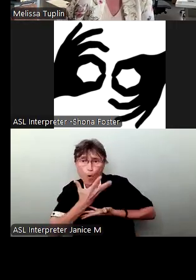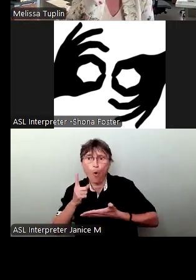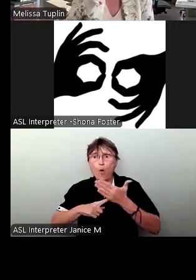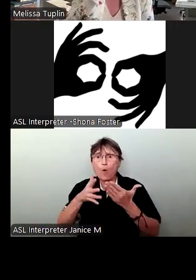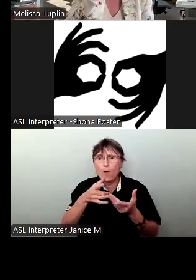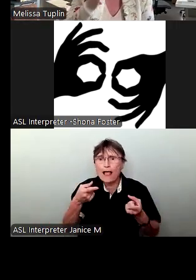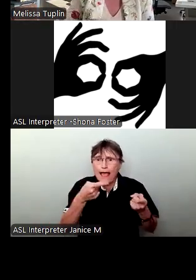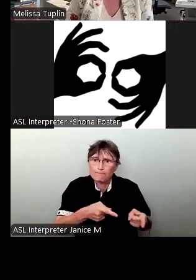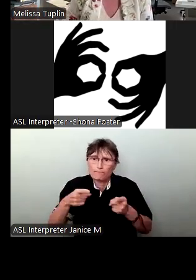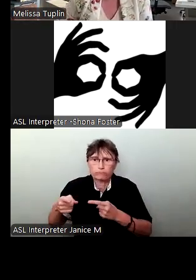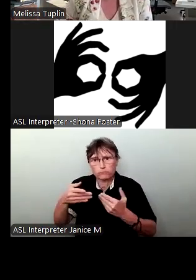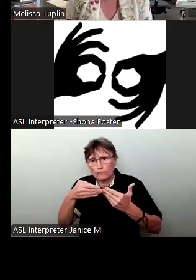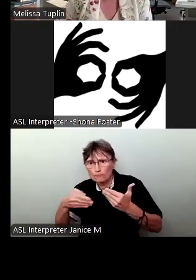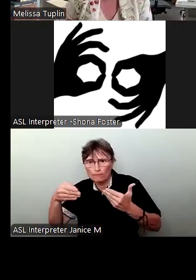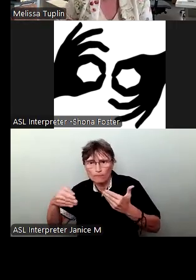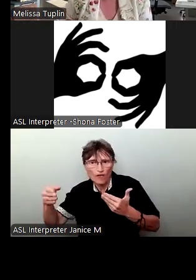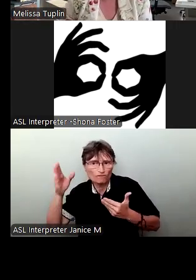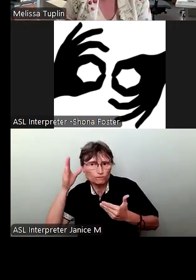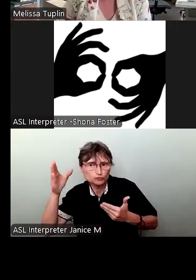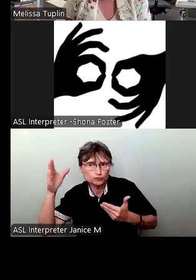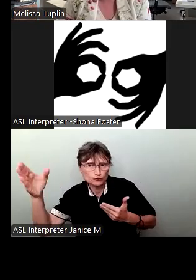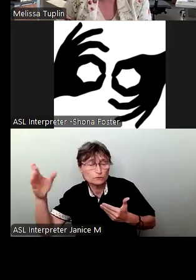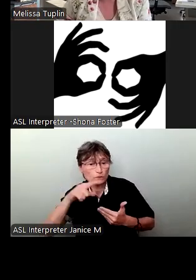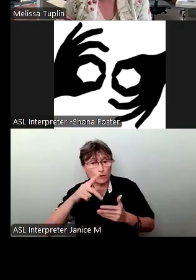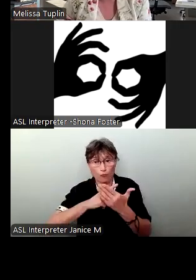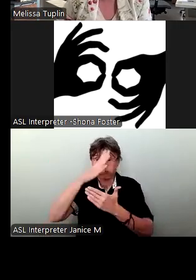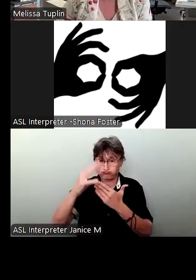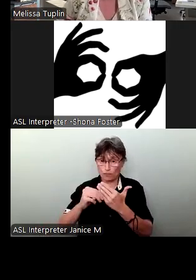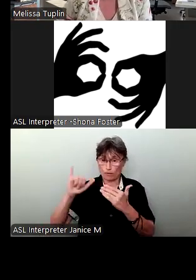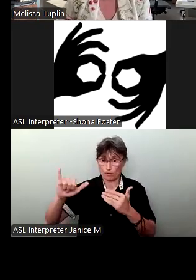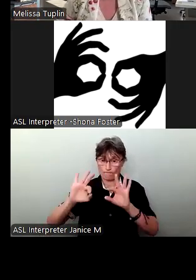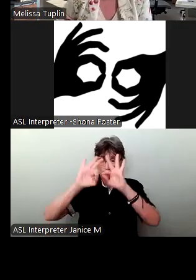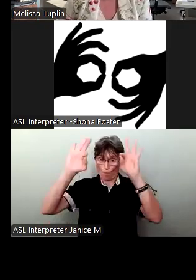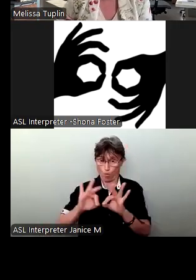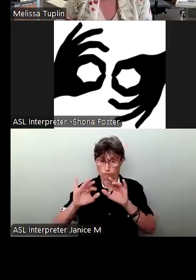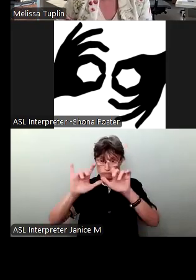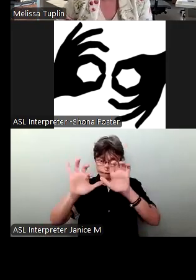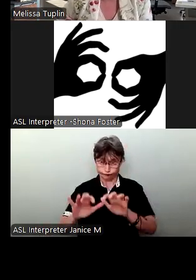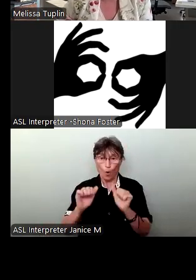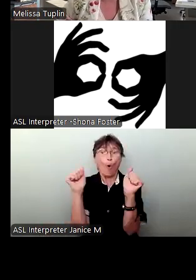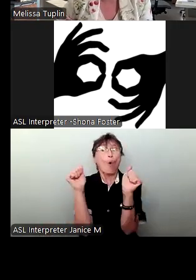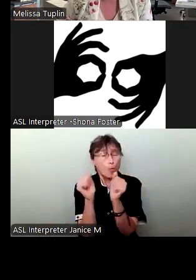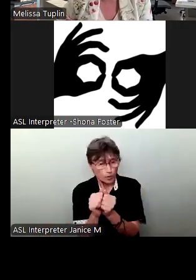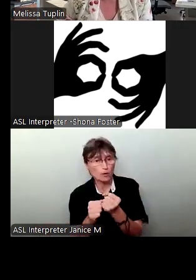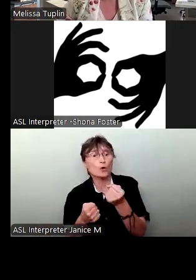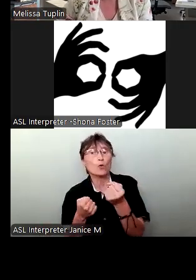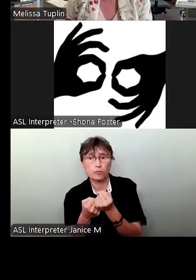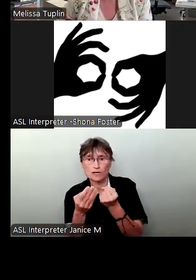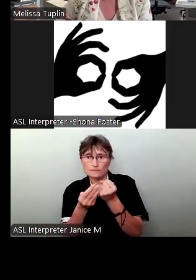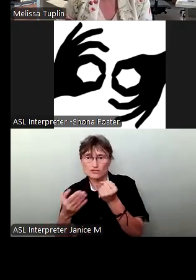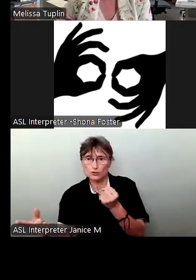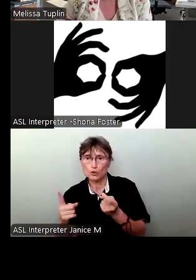be able to use the programming form and support material to demonstrate your past programming.